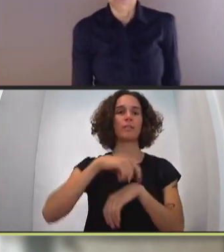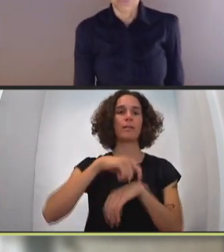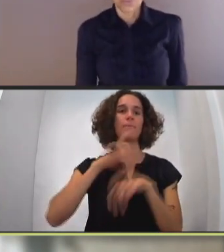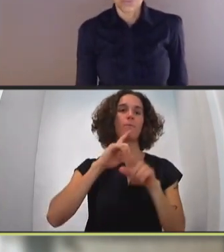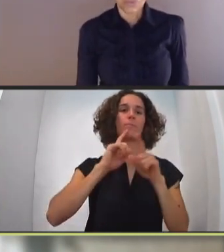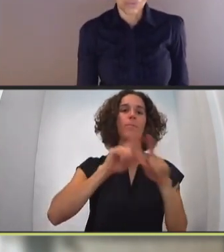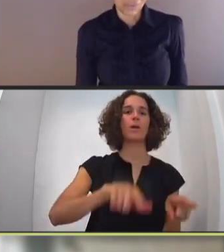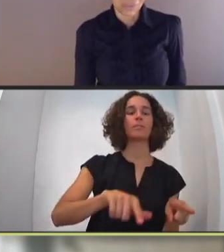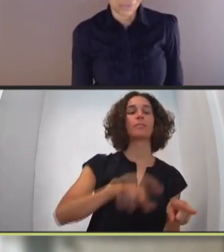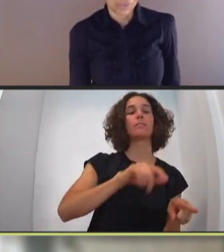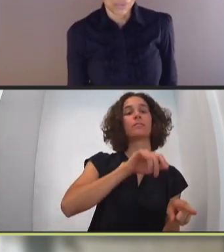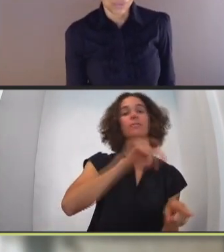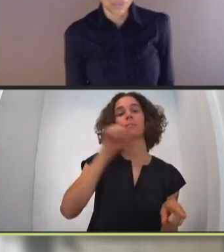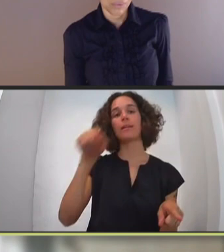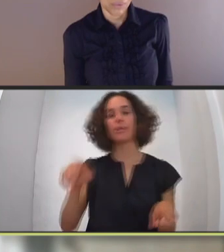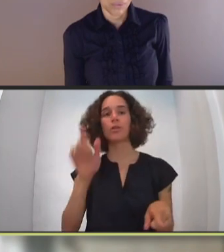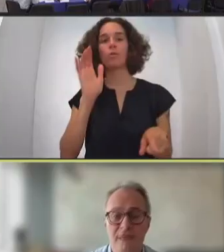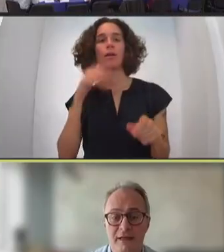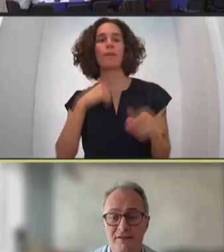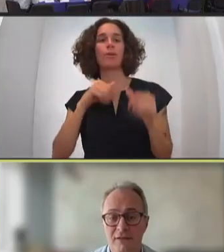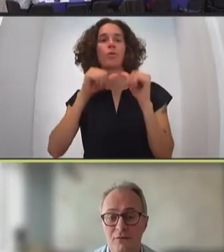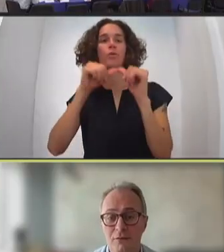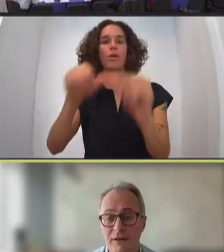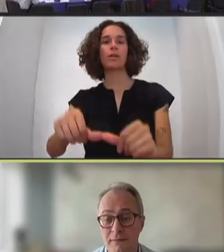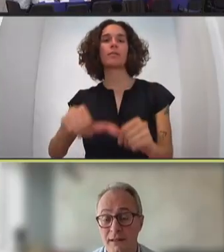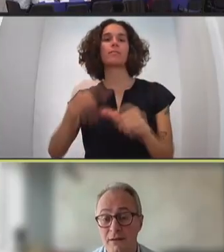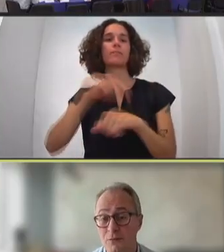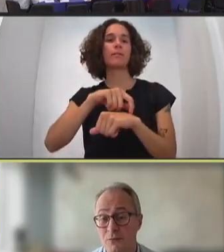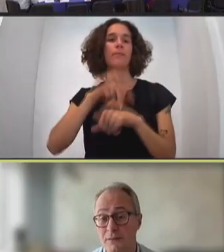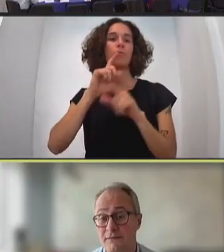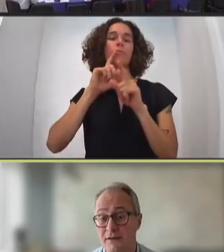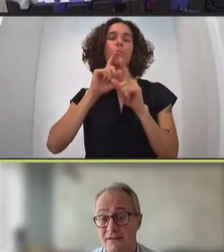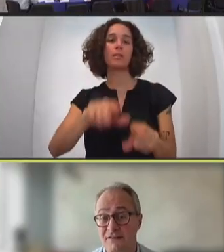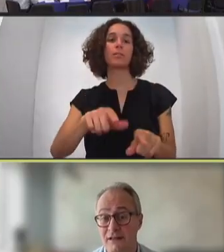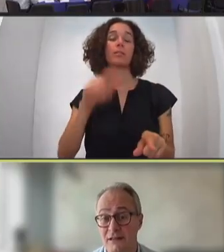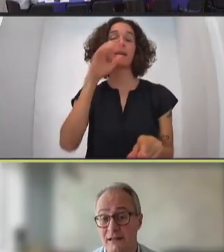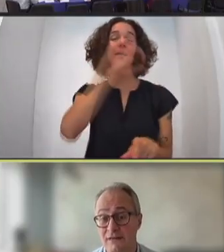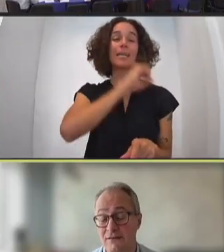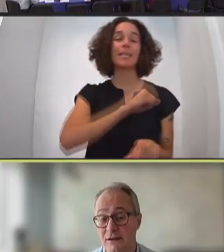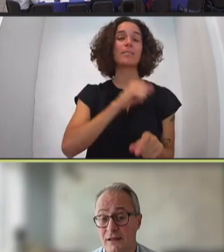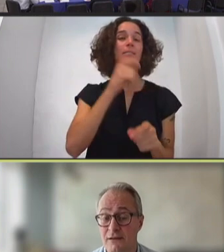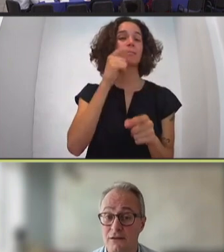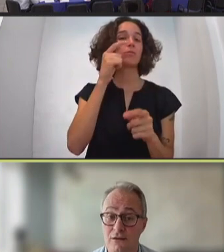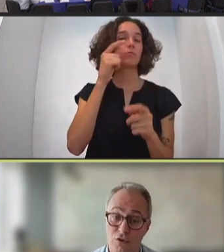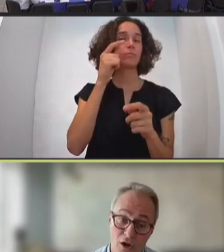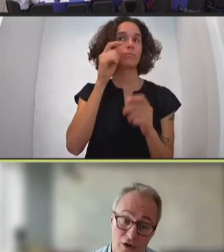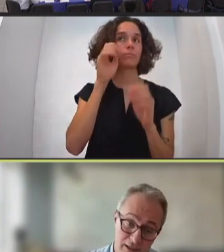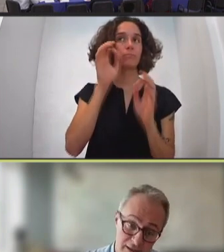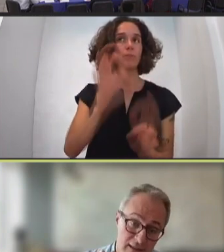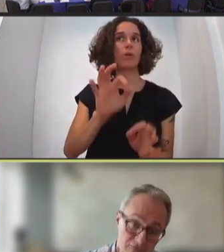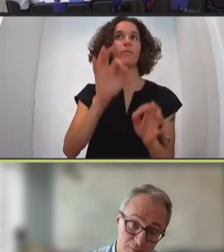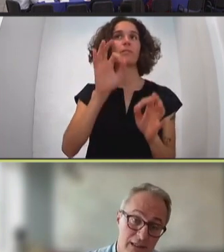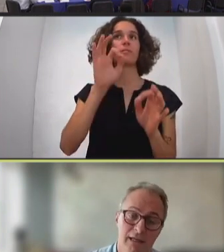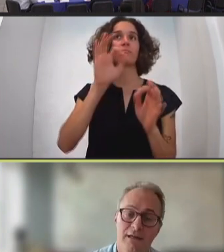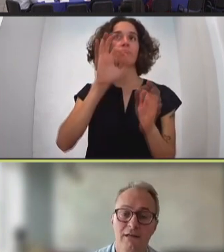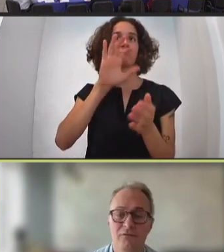guess the optimal vaccine for TV will be the vaccine that you know target that really early